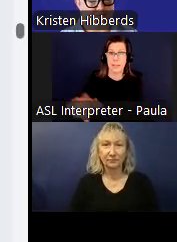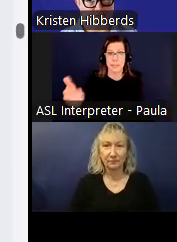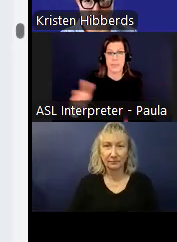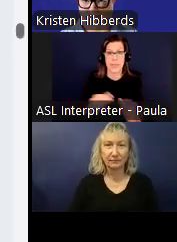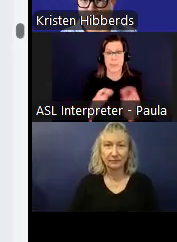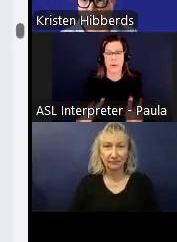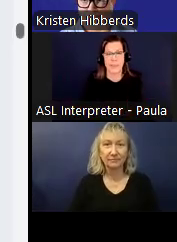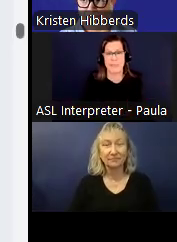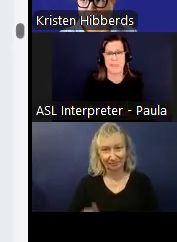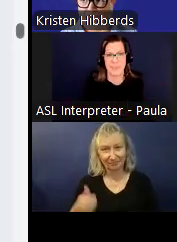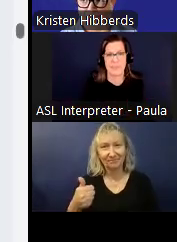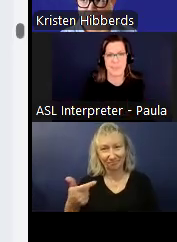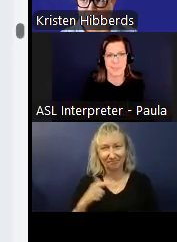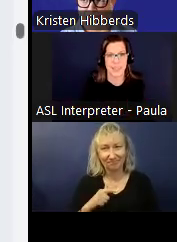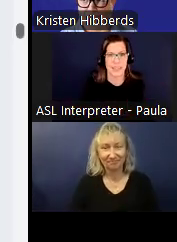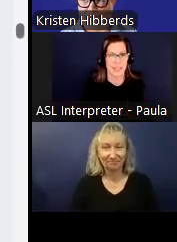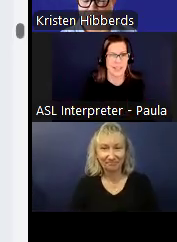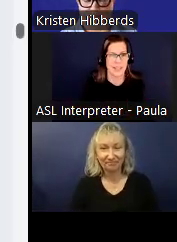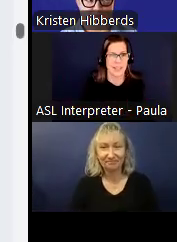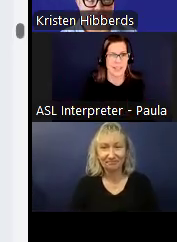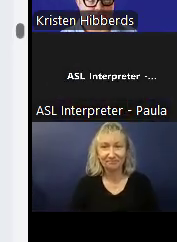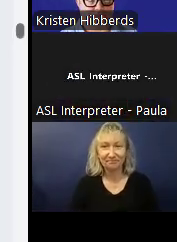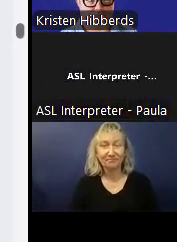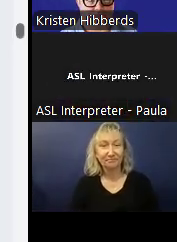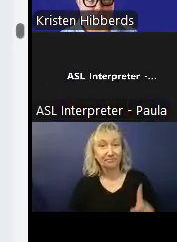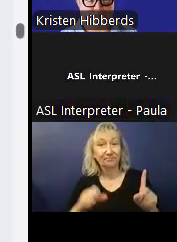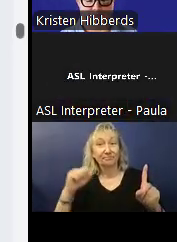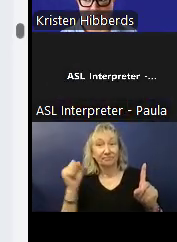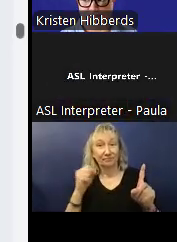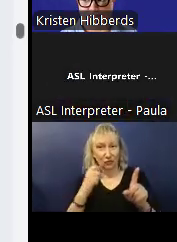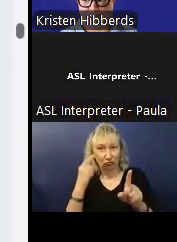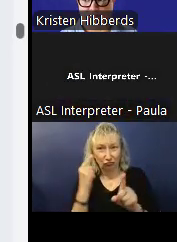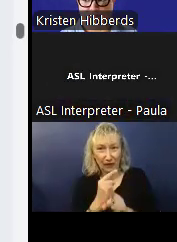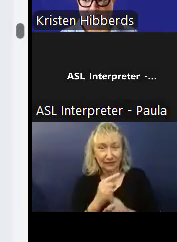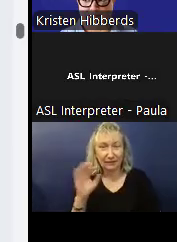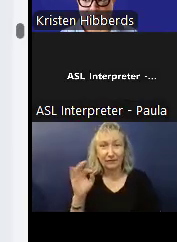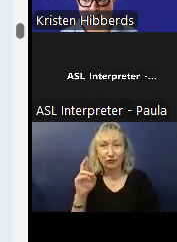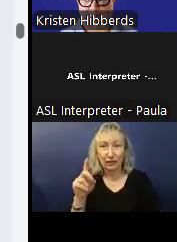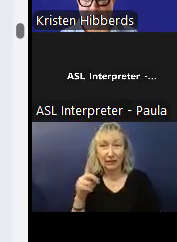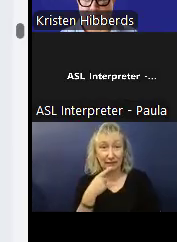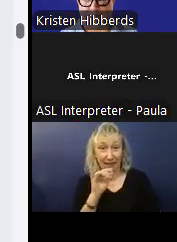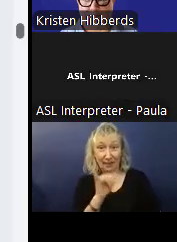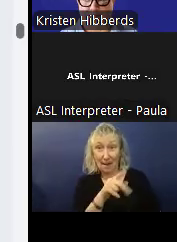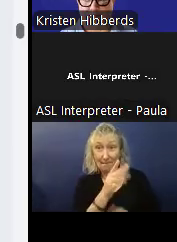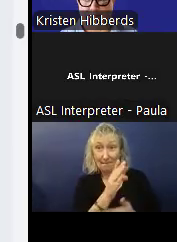Yeah, thank you. And so within this confidentiality section and I haven't evaluated yet how